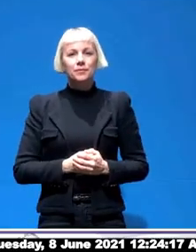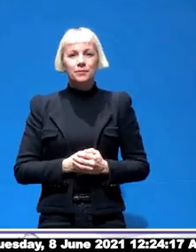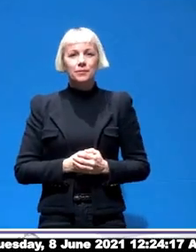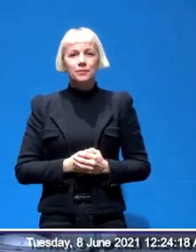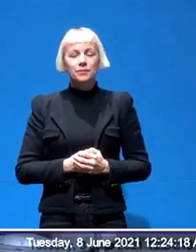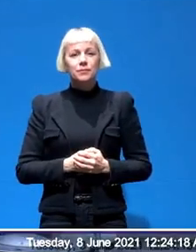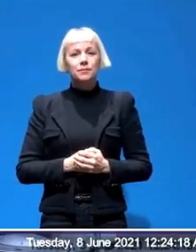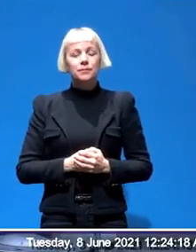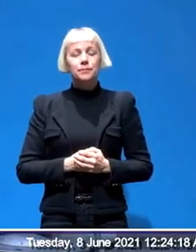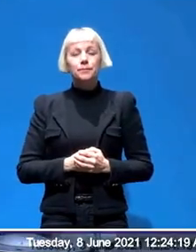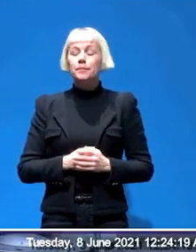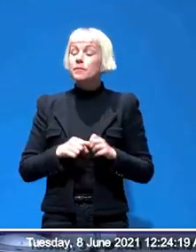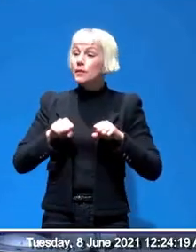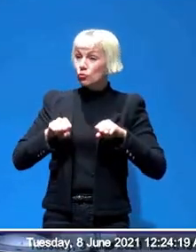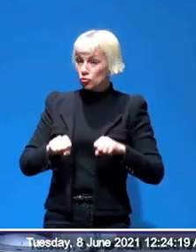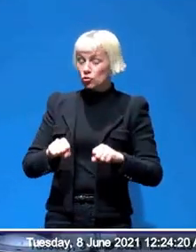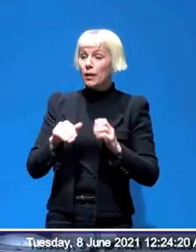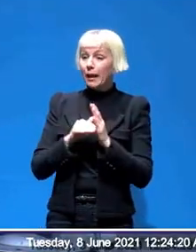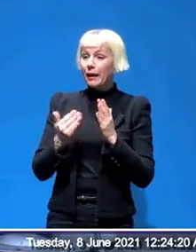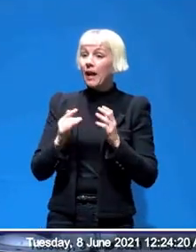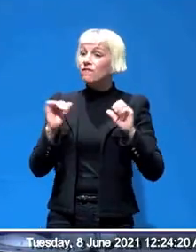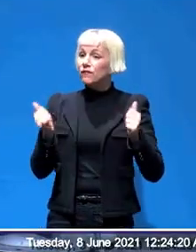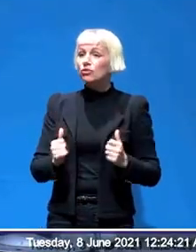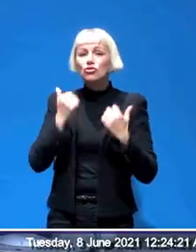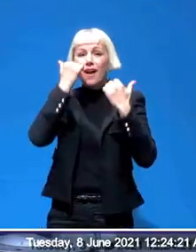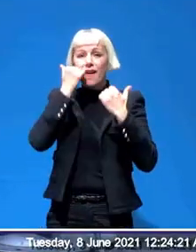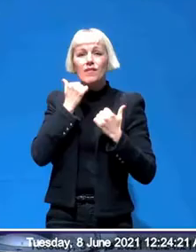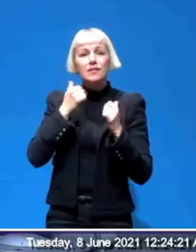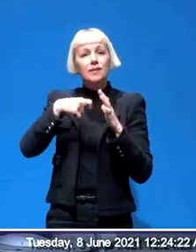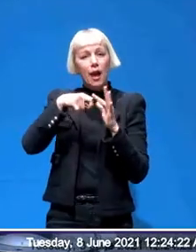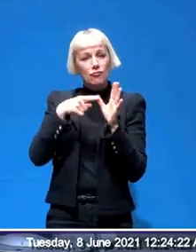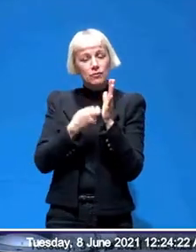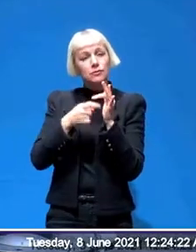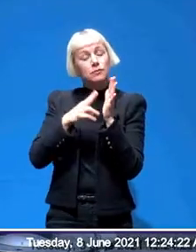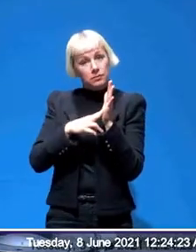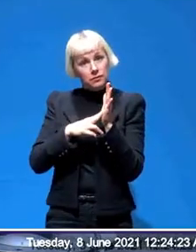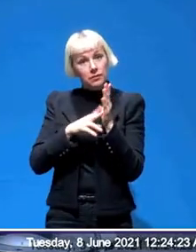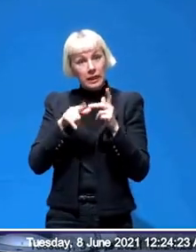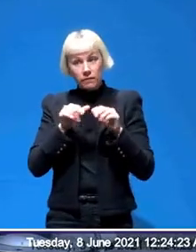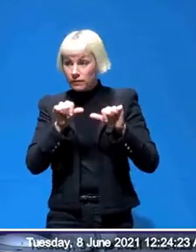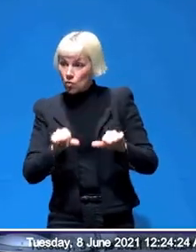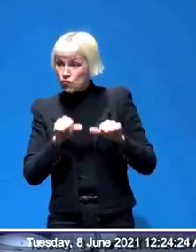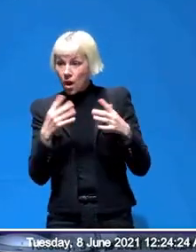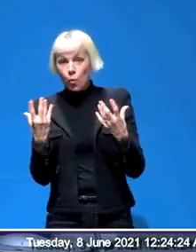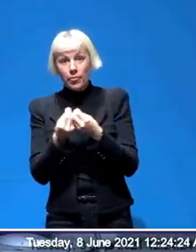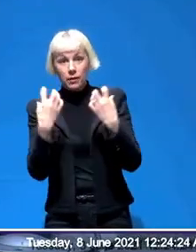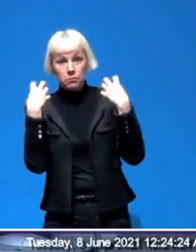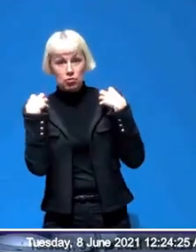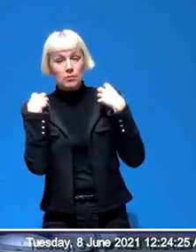Chair, that concludes Ms Rogers' evidence. We thought if it was convenient to the Commissioners that we have our break for